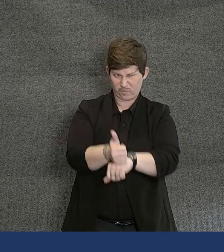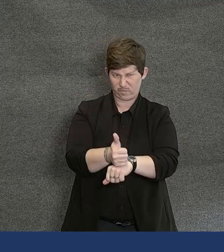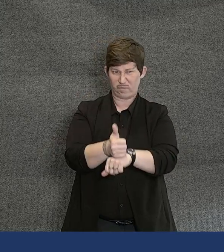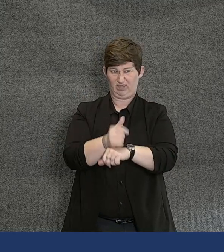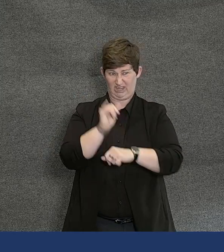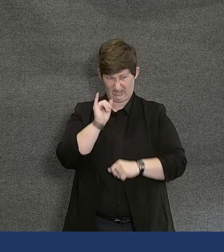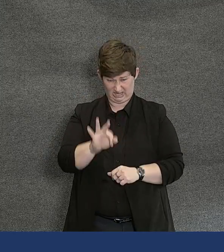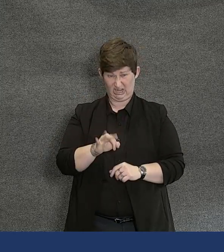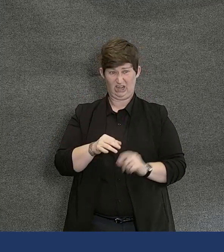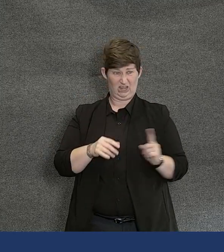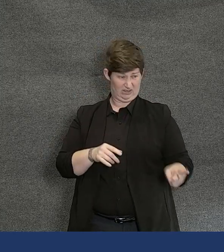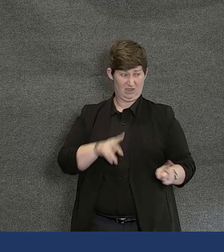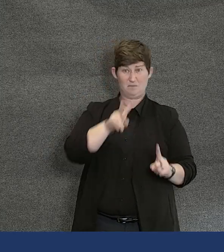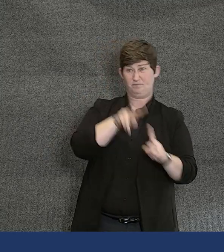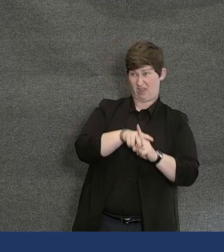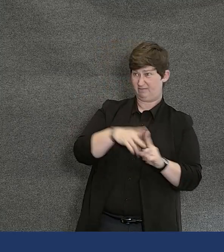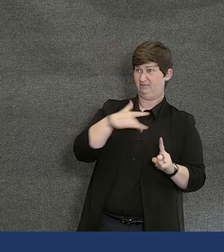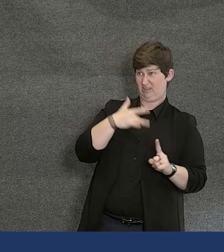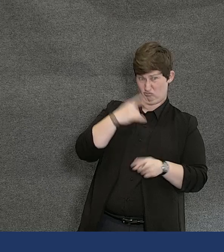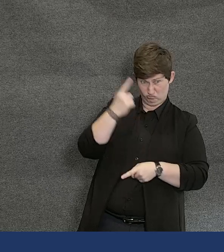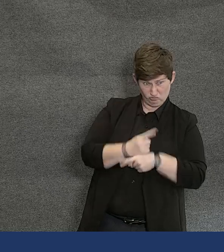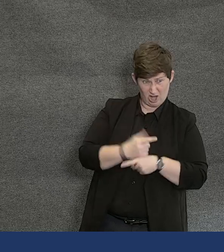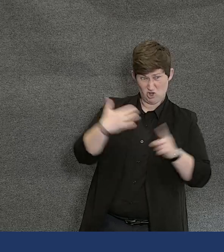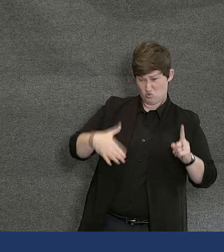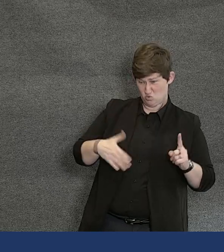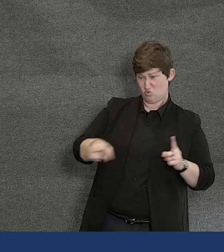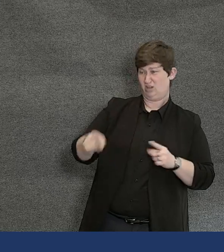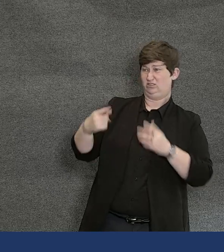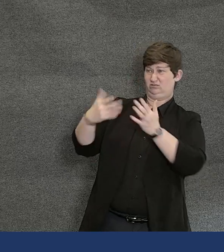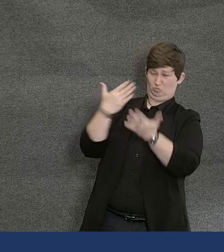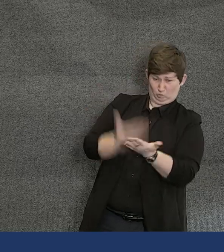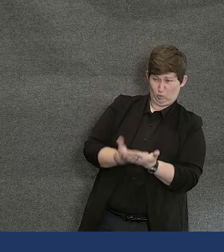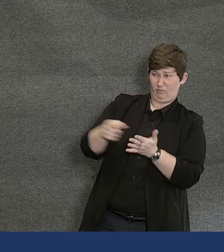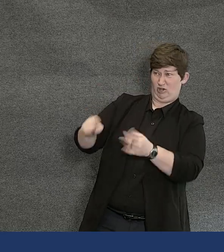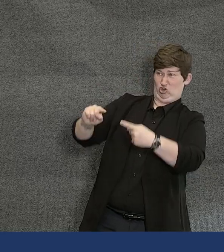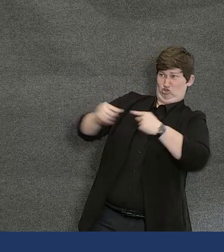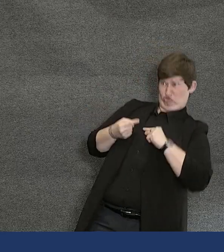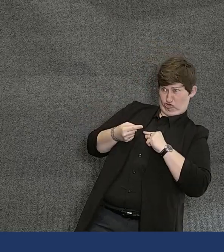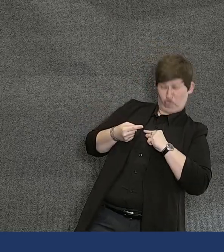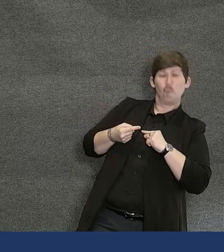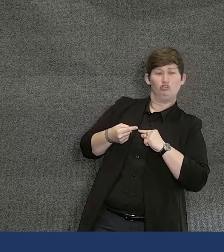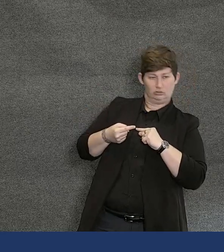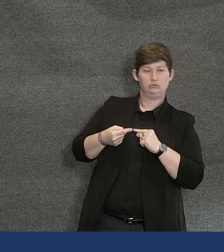that there is immediate, irreparable harm that could happen, they can issue that preliminary injunction.